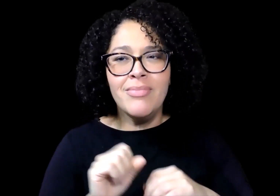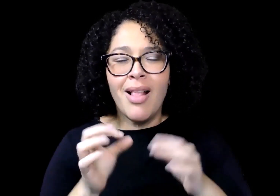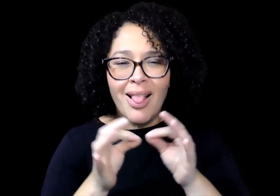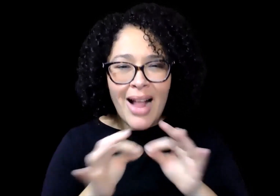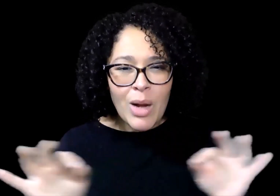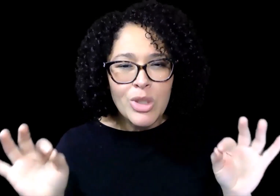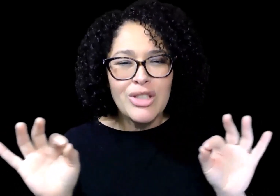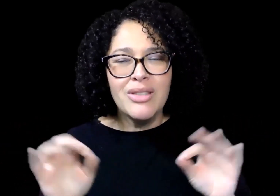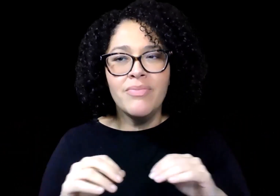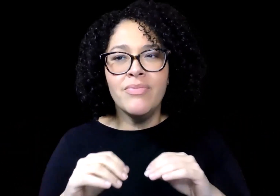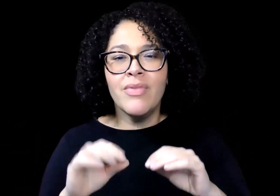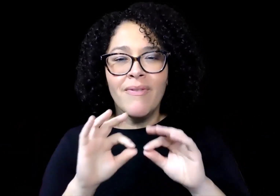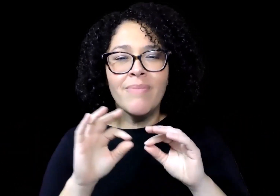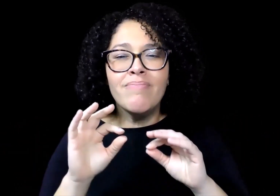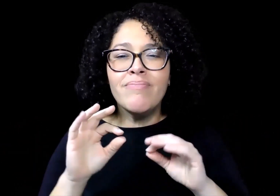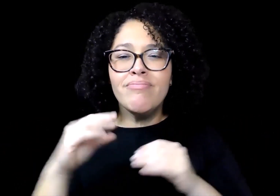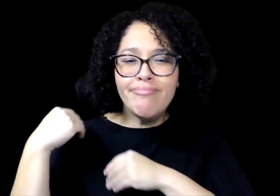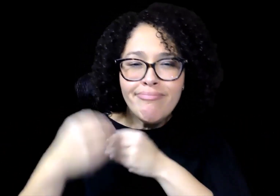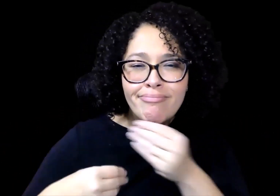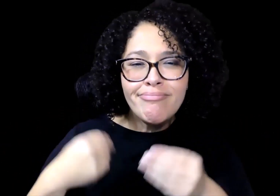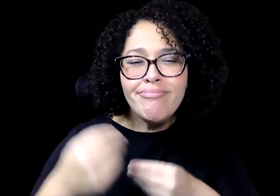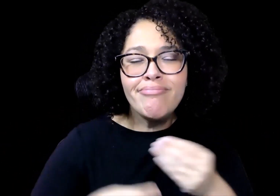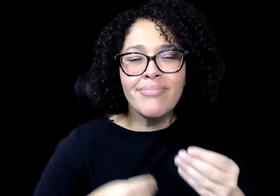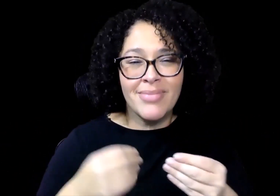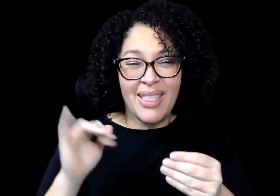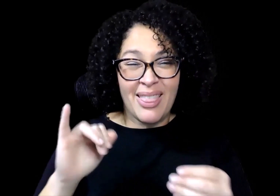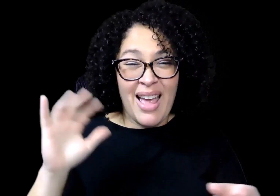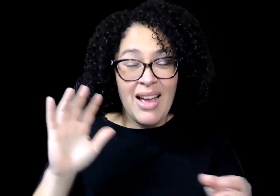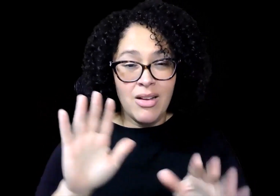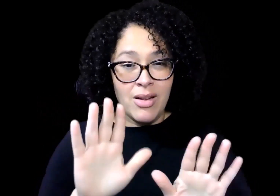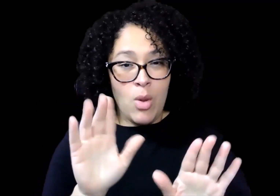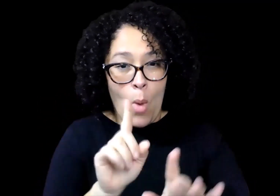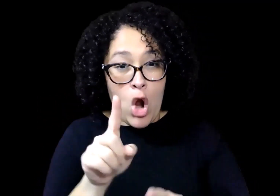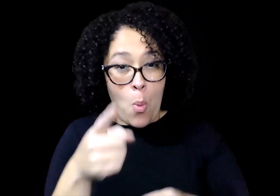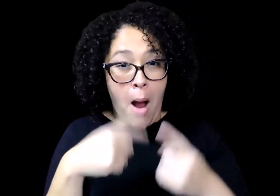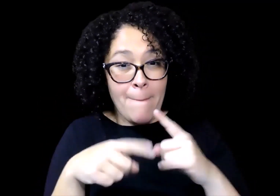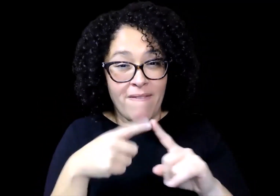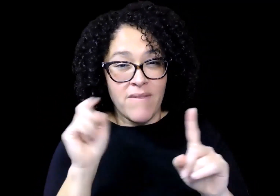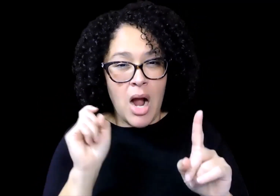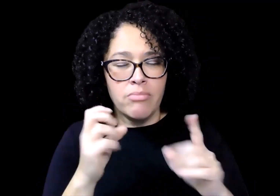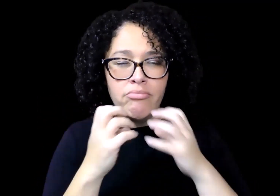embrace your traditions your language your family's language and your heritage because